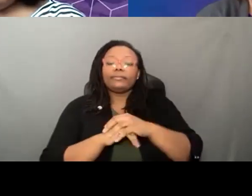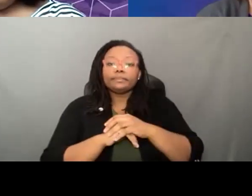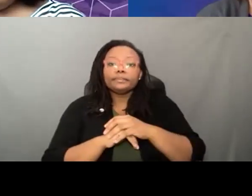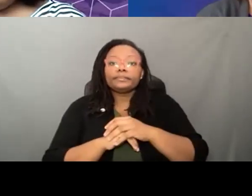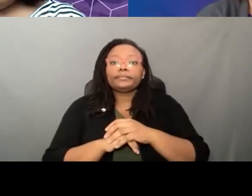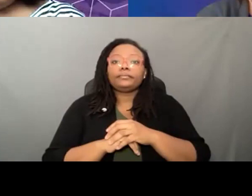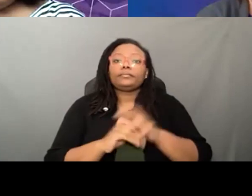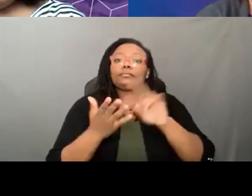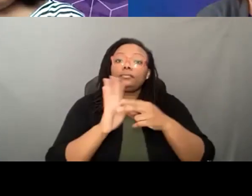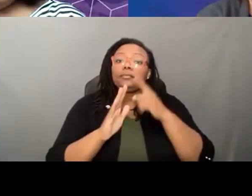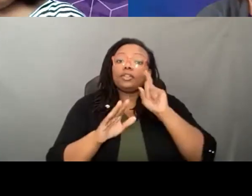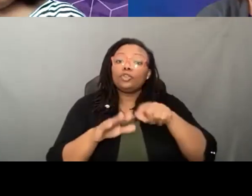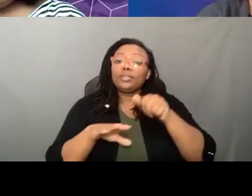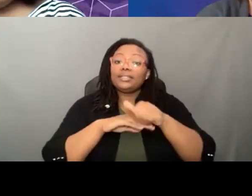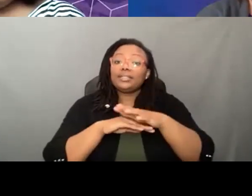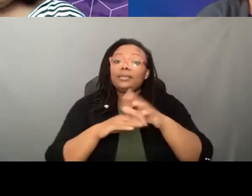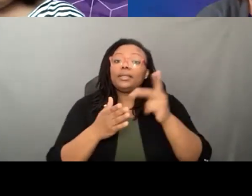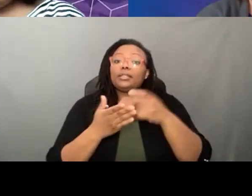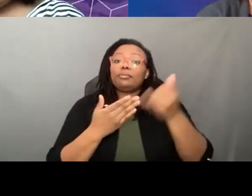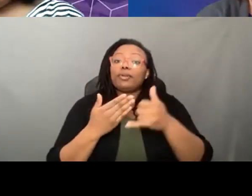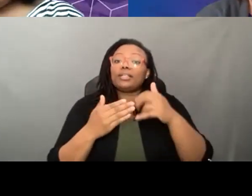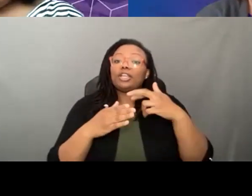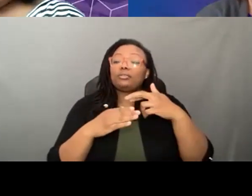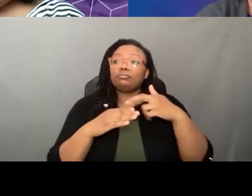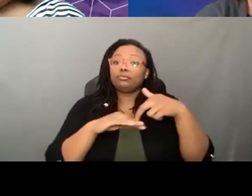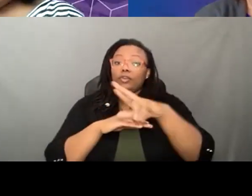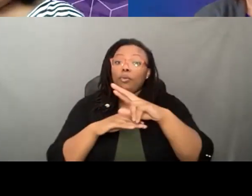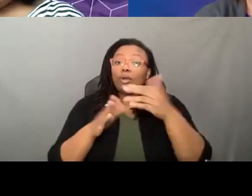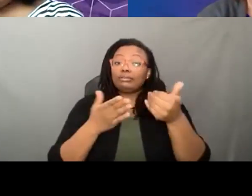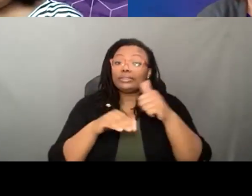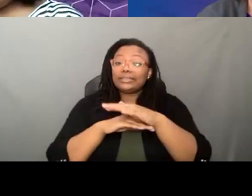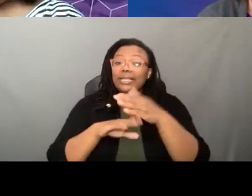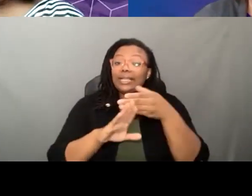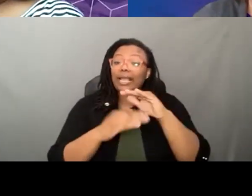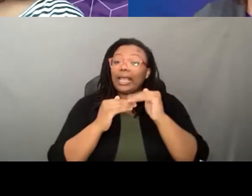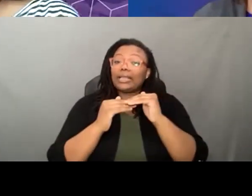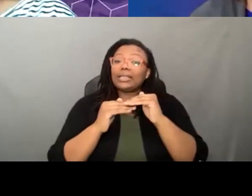So you need to submit those project reports at least prior to that September 30 deadline.